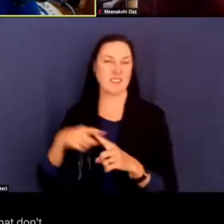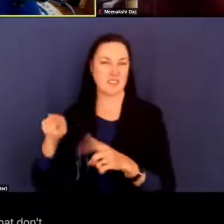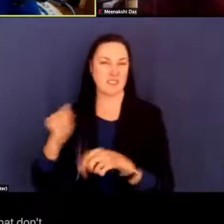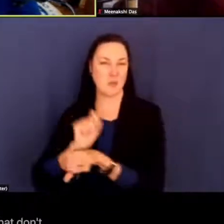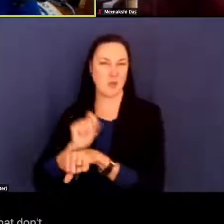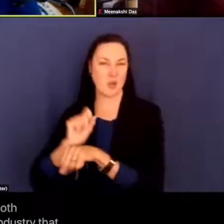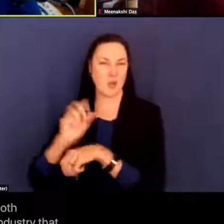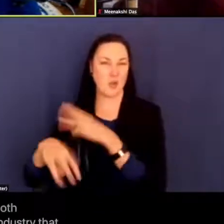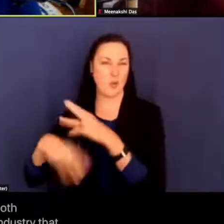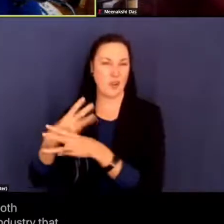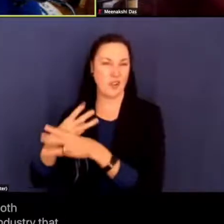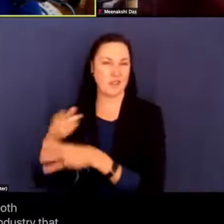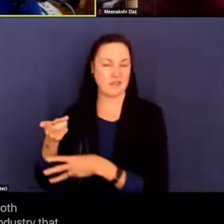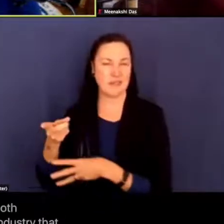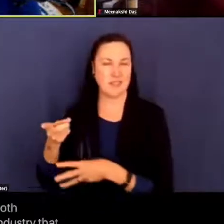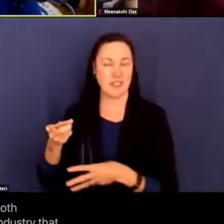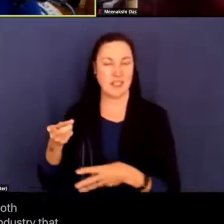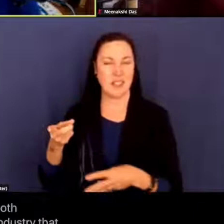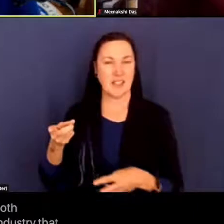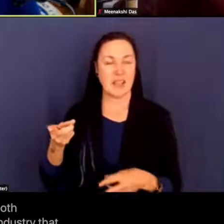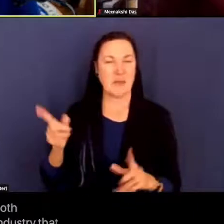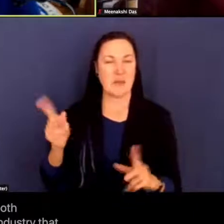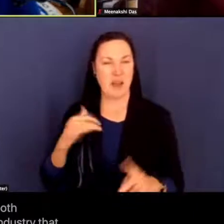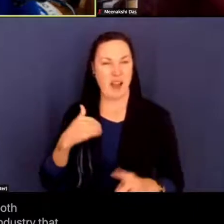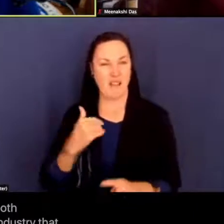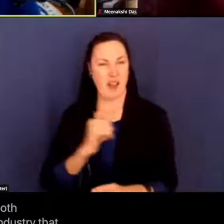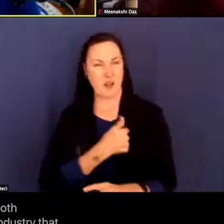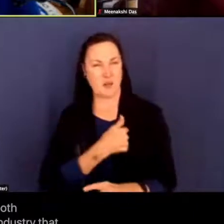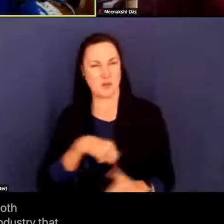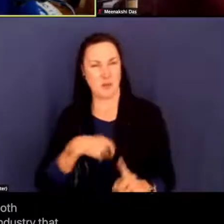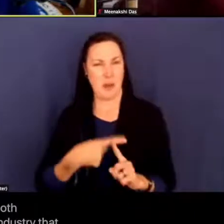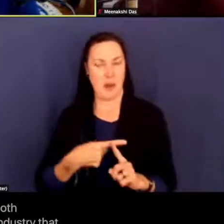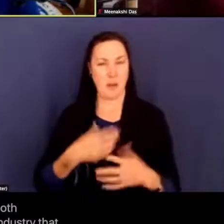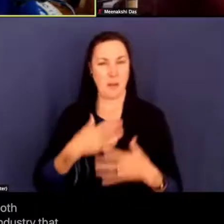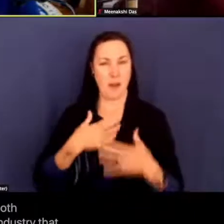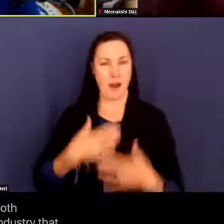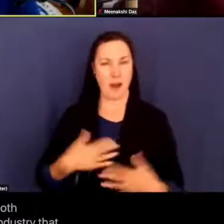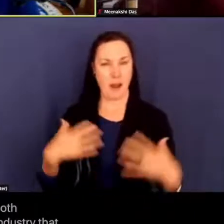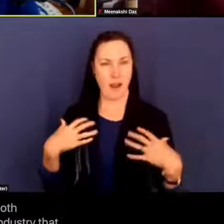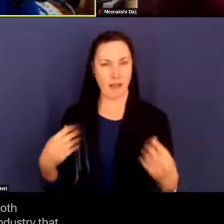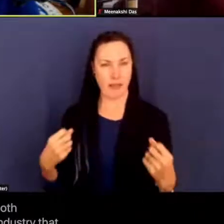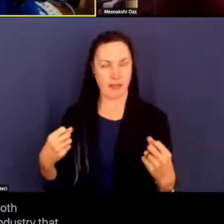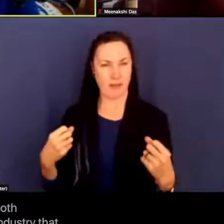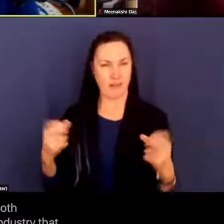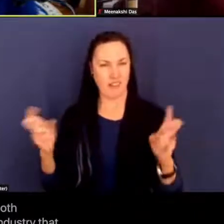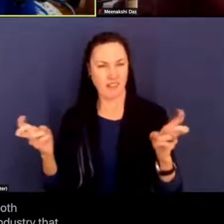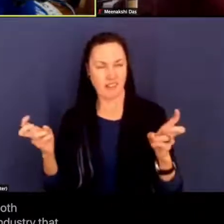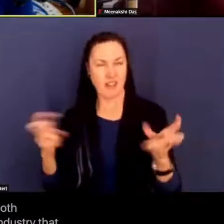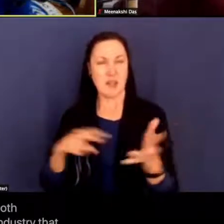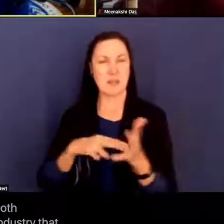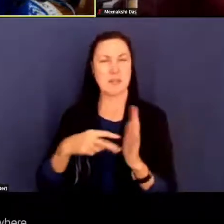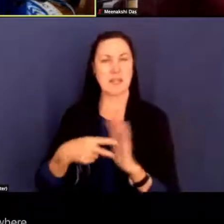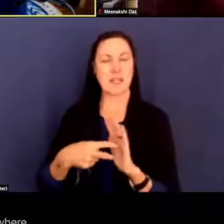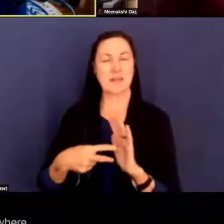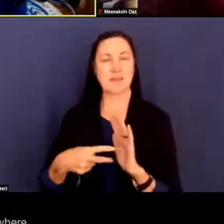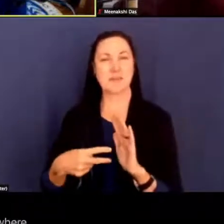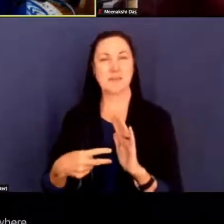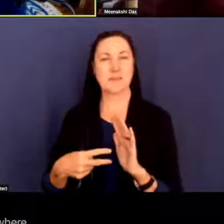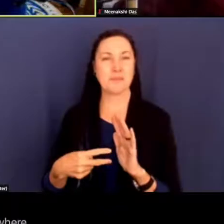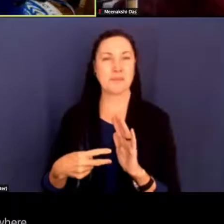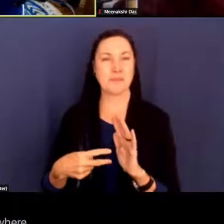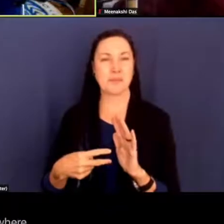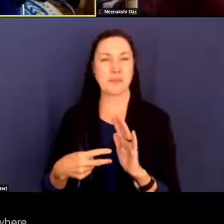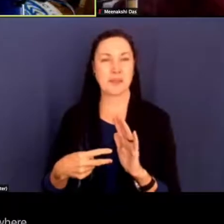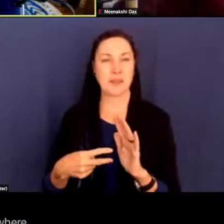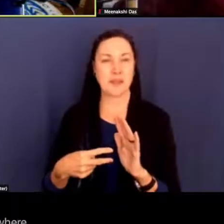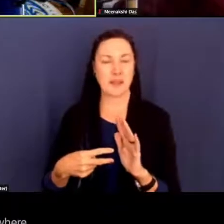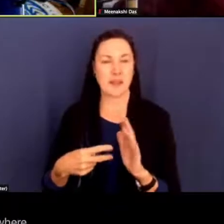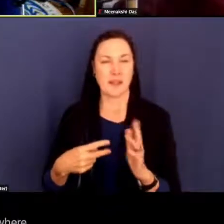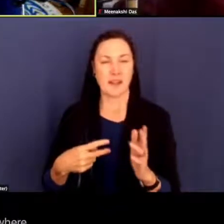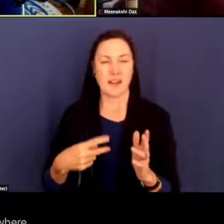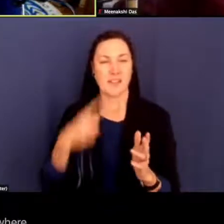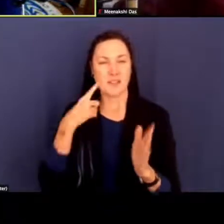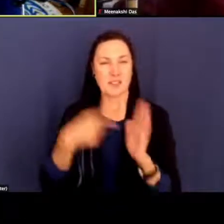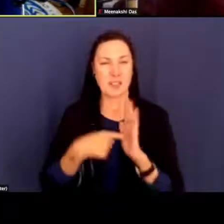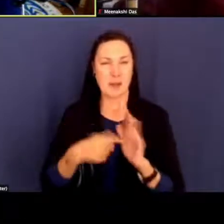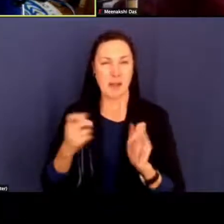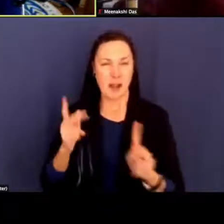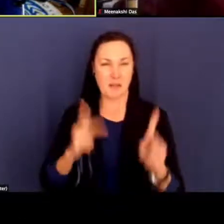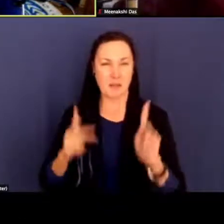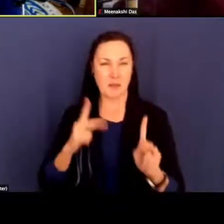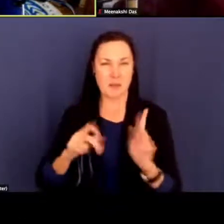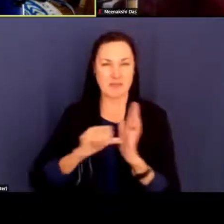this physical wellness where everybody is bonding over going running or conferences there are let's